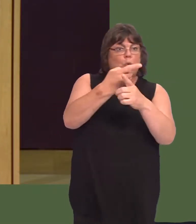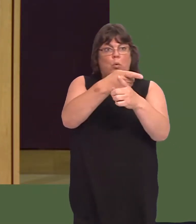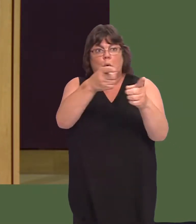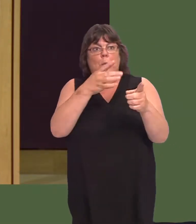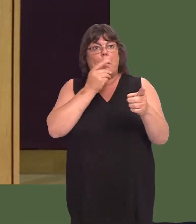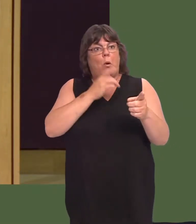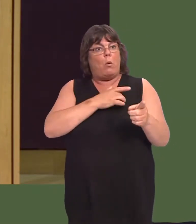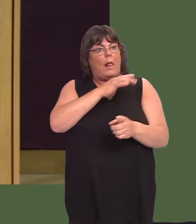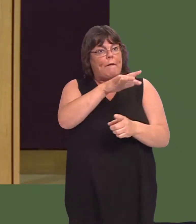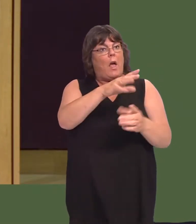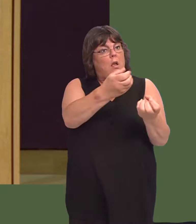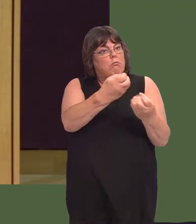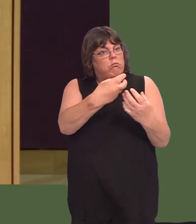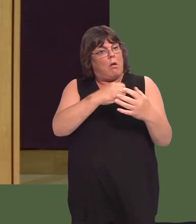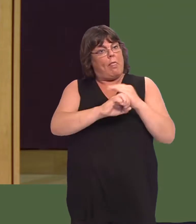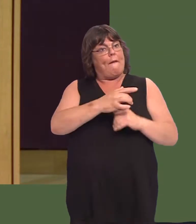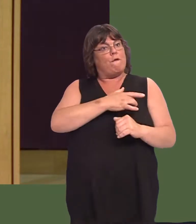those of his constituents. We all do that.